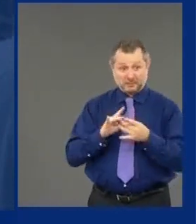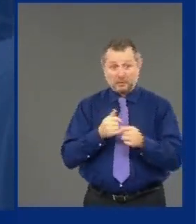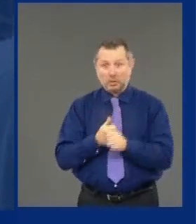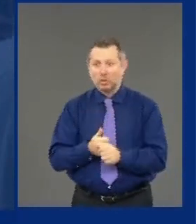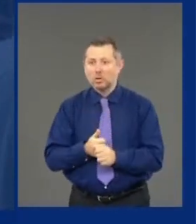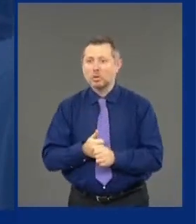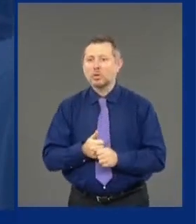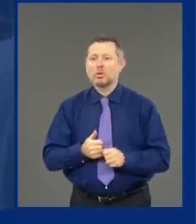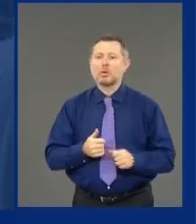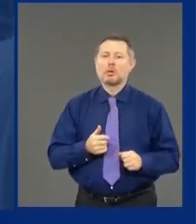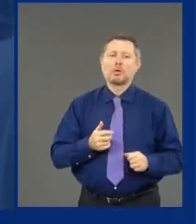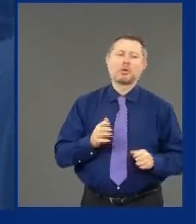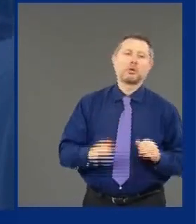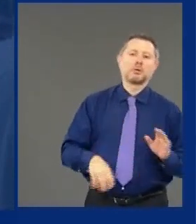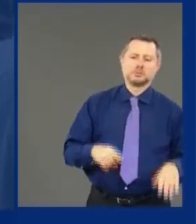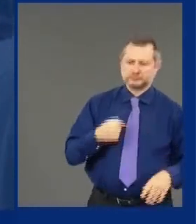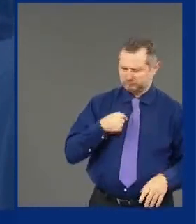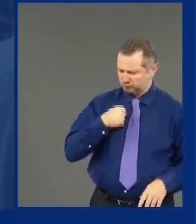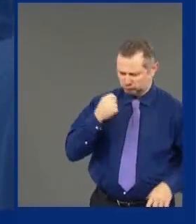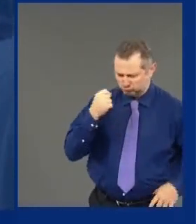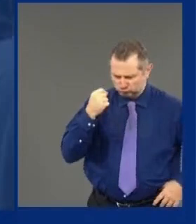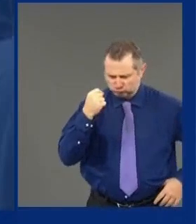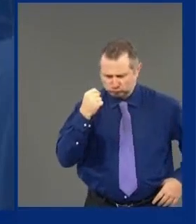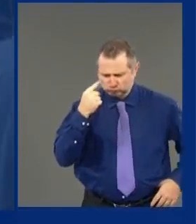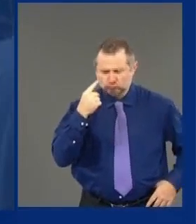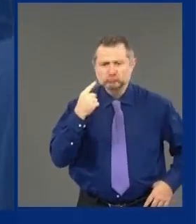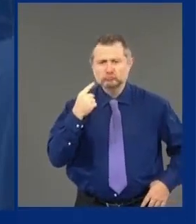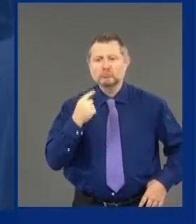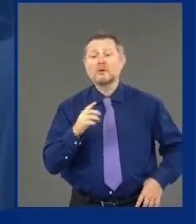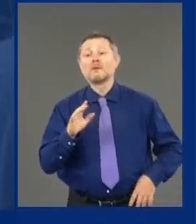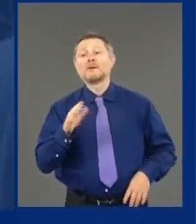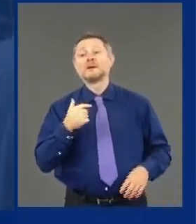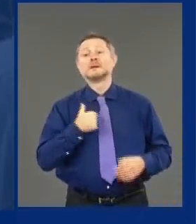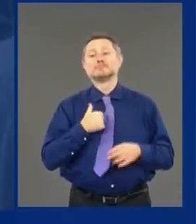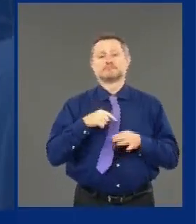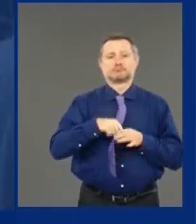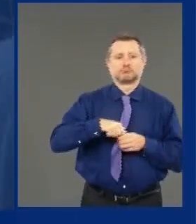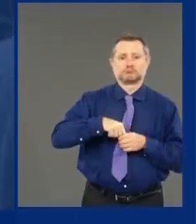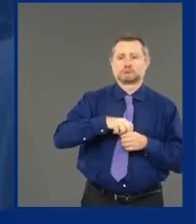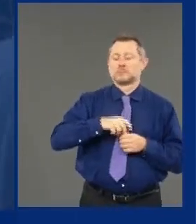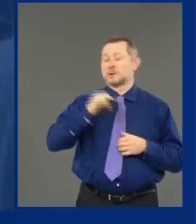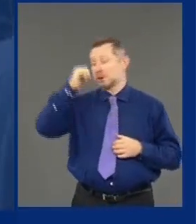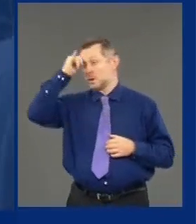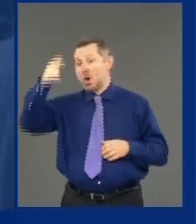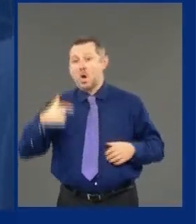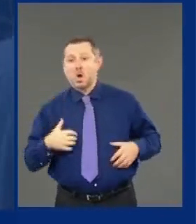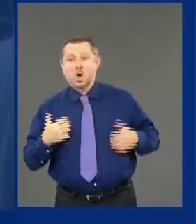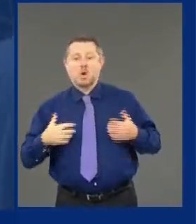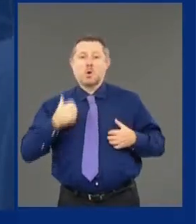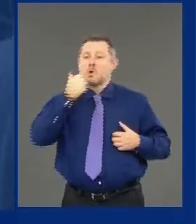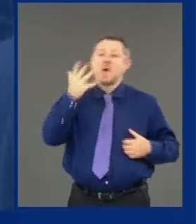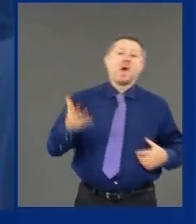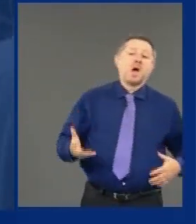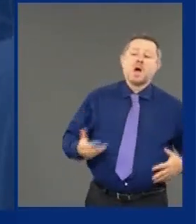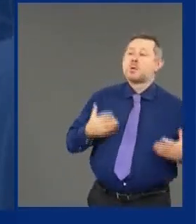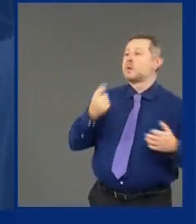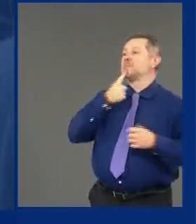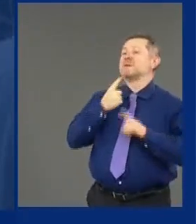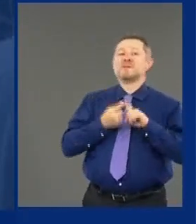GO TO BROOKLYN. GO TO QUEENS, GO TO THE BRONX. CITIZEN COMPLIANCE IS SLIPPING.